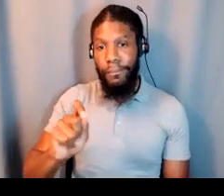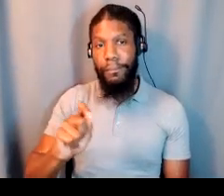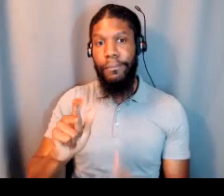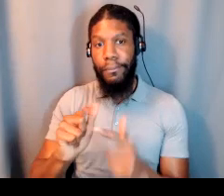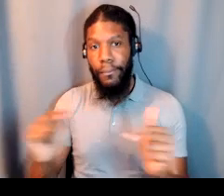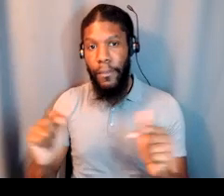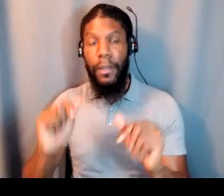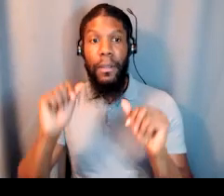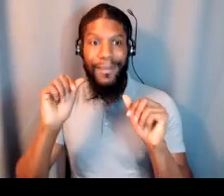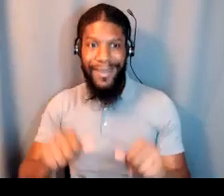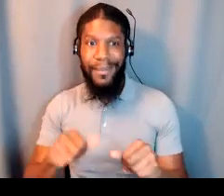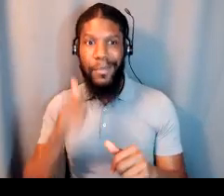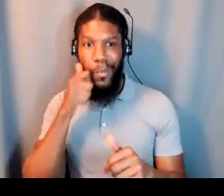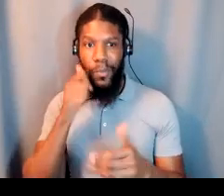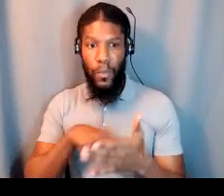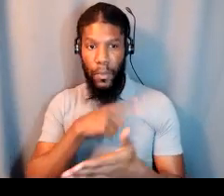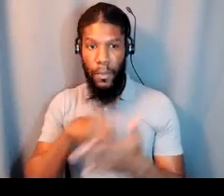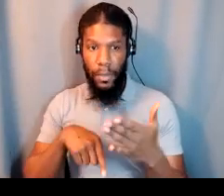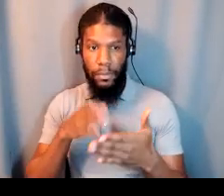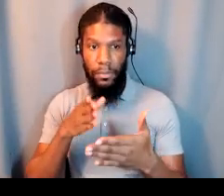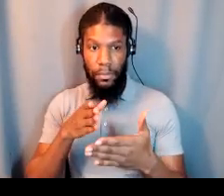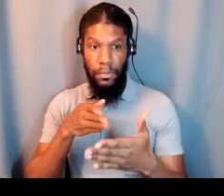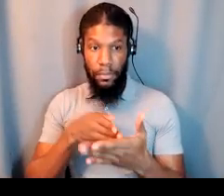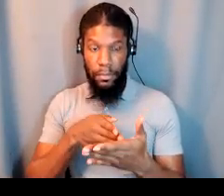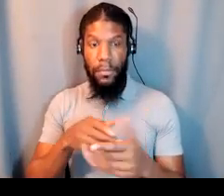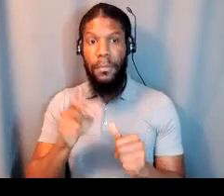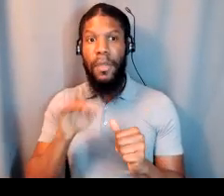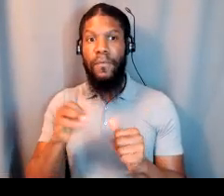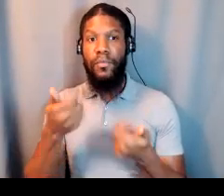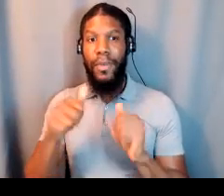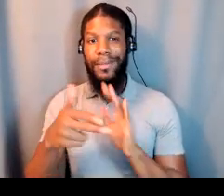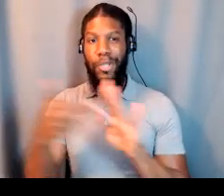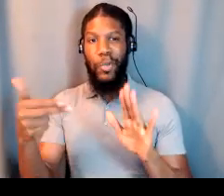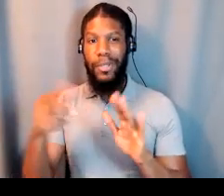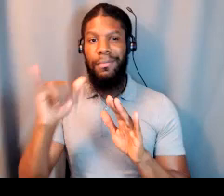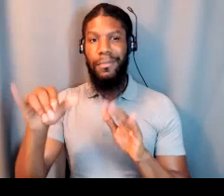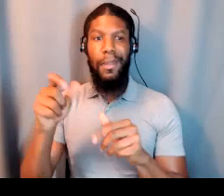if used to sterilize the intent of the original idea, if mistaken for writing "properly."